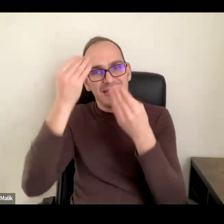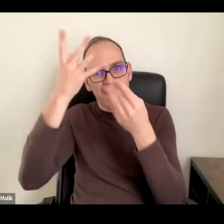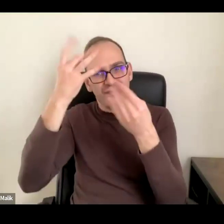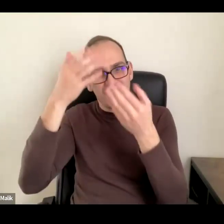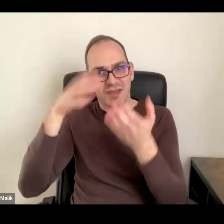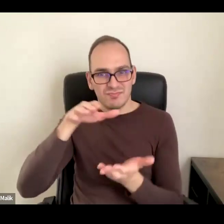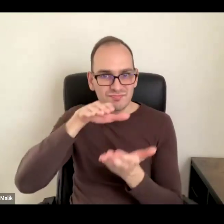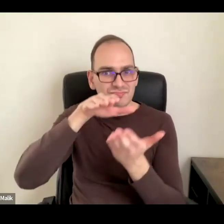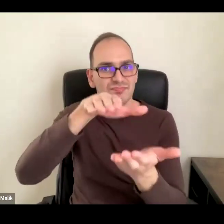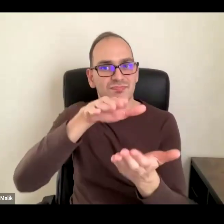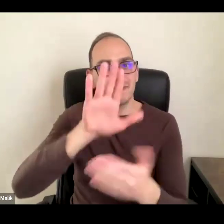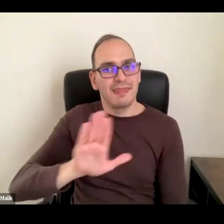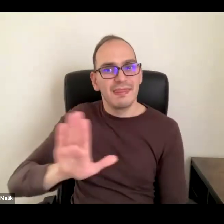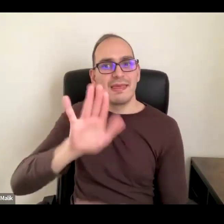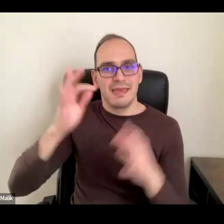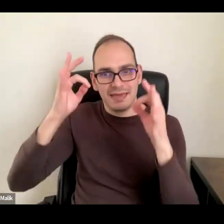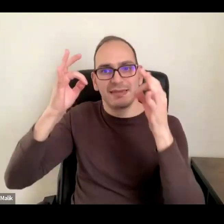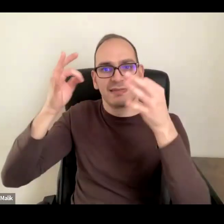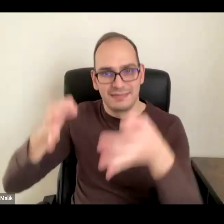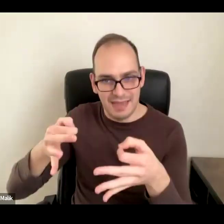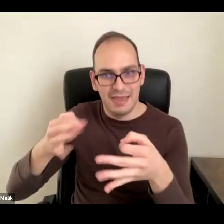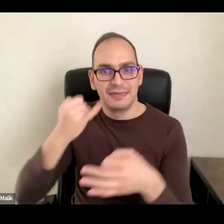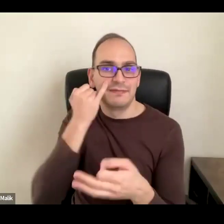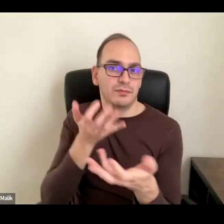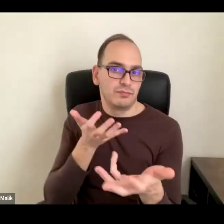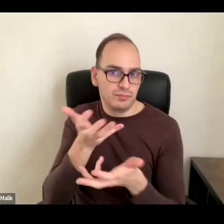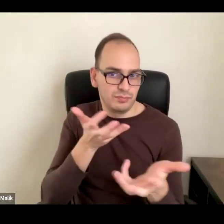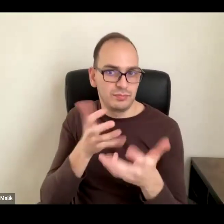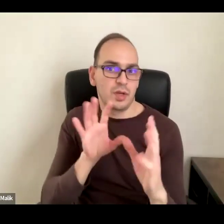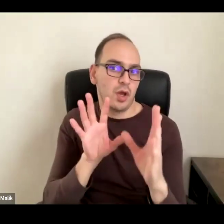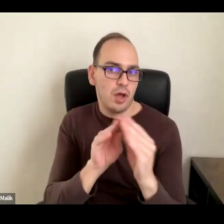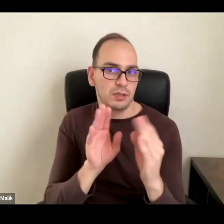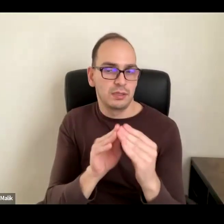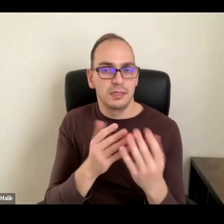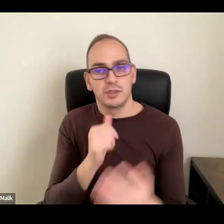make that decision about whether or not to engage in consultation on your collection.